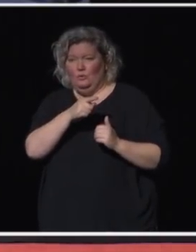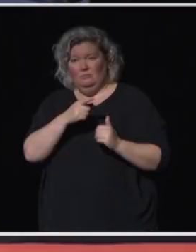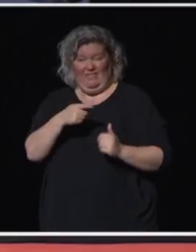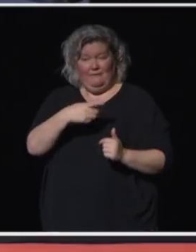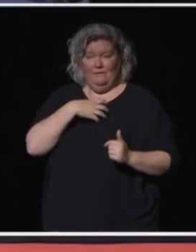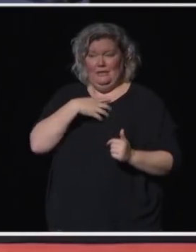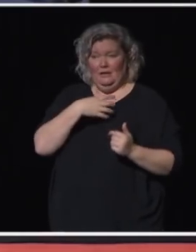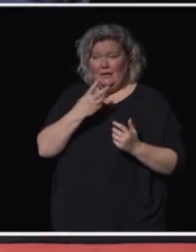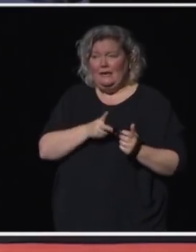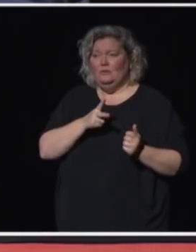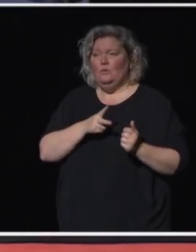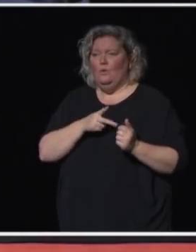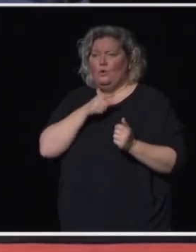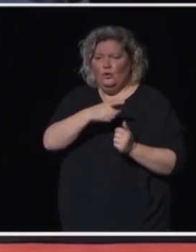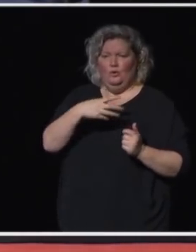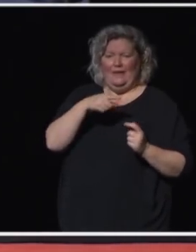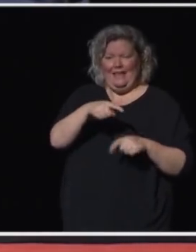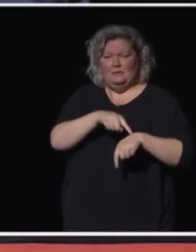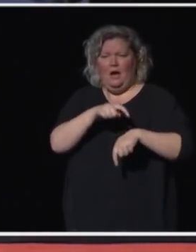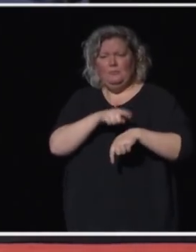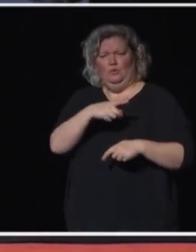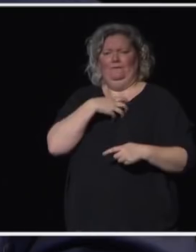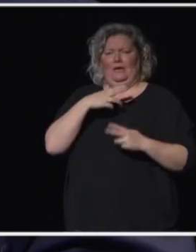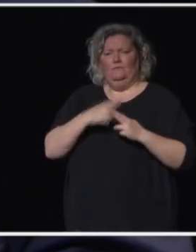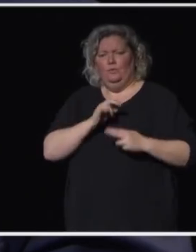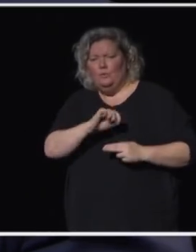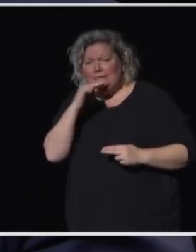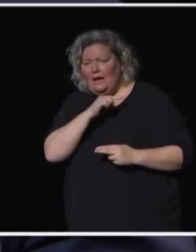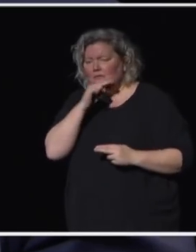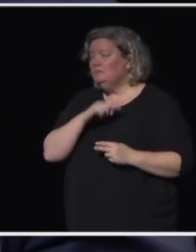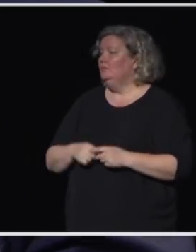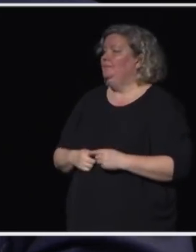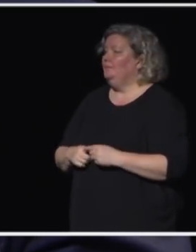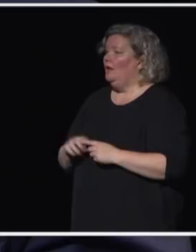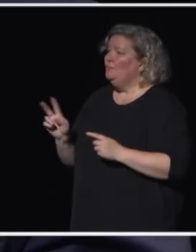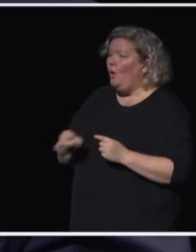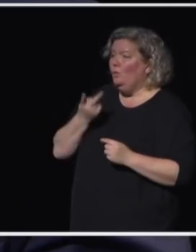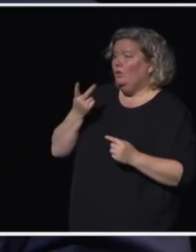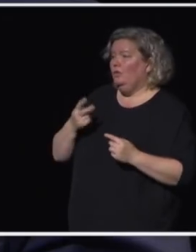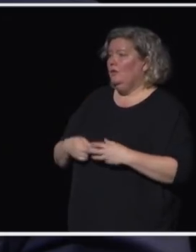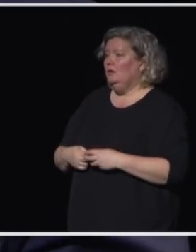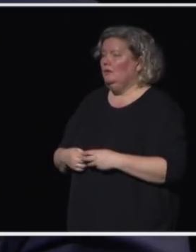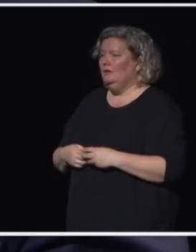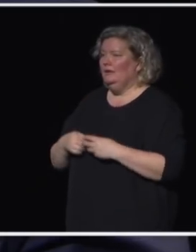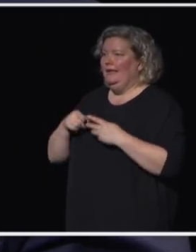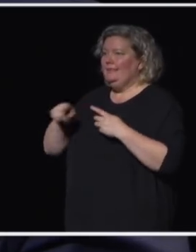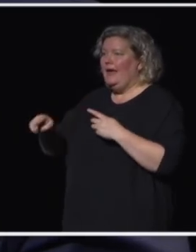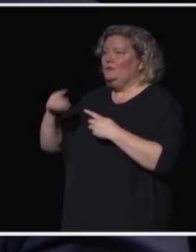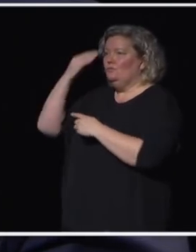Or was the fear for your son at this point? Yeah, it was both. I mean, it was just a reminder, you know what I mean, of a fundamental injustice.